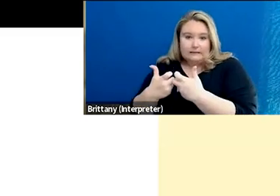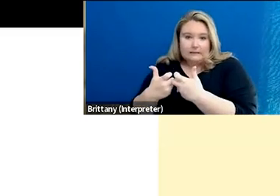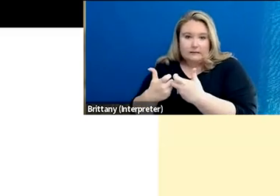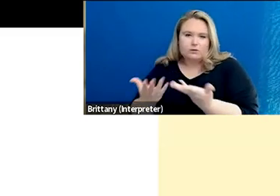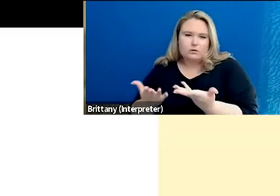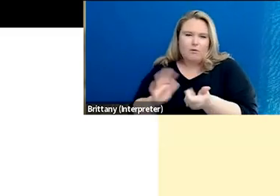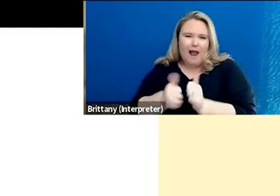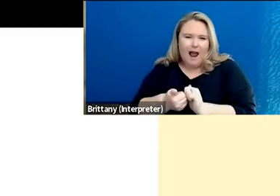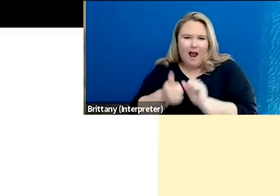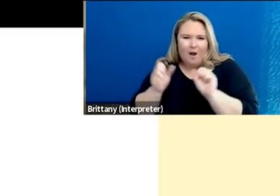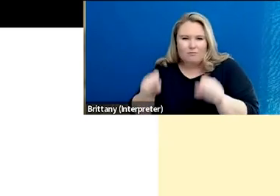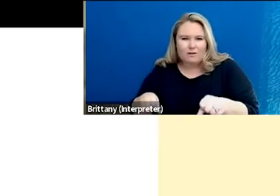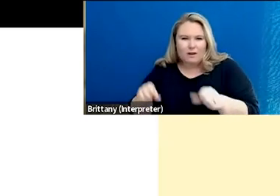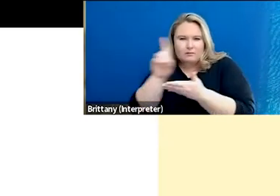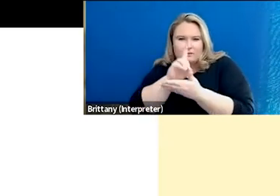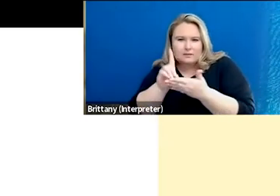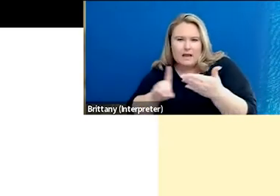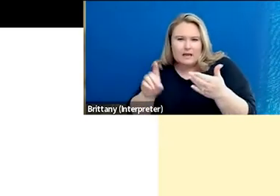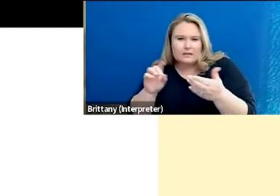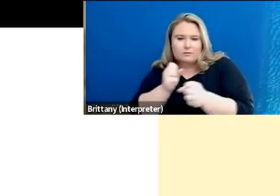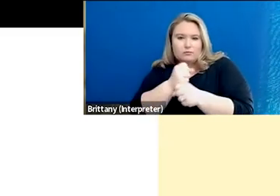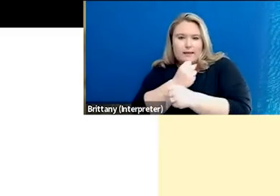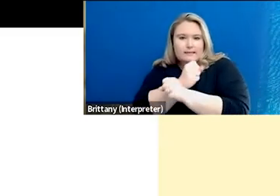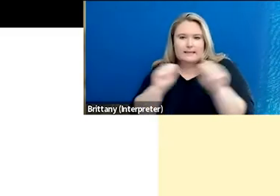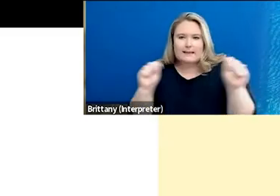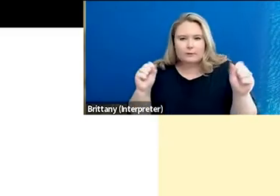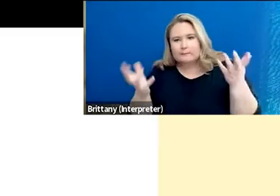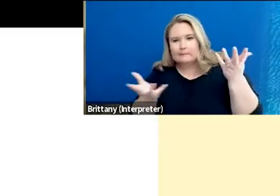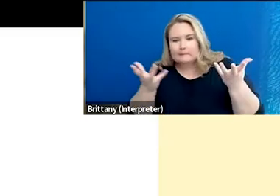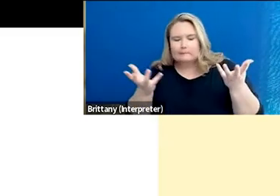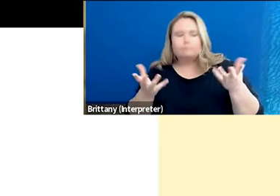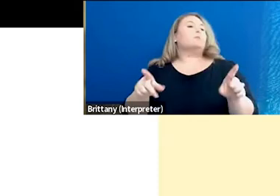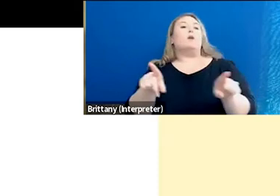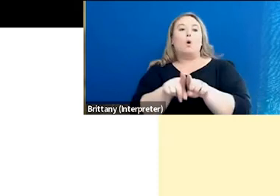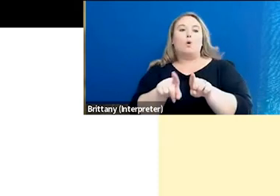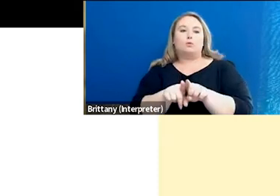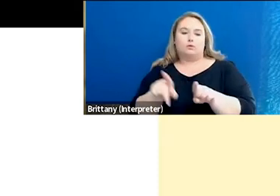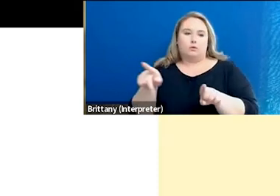And they also did what is called a safety road audit as well,